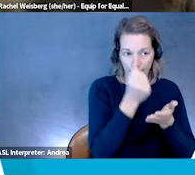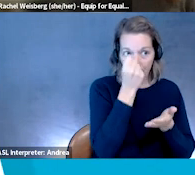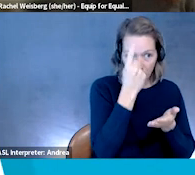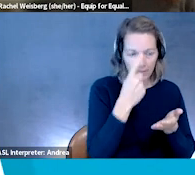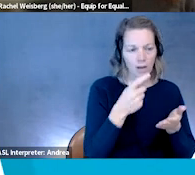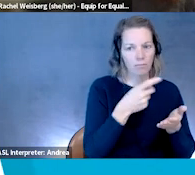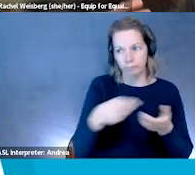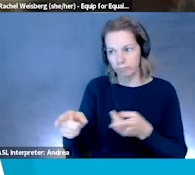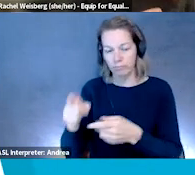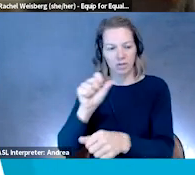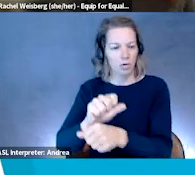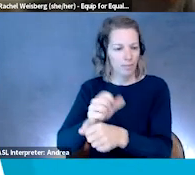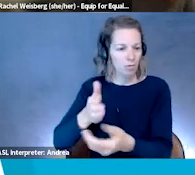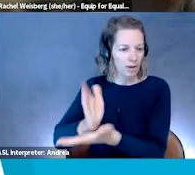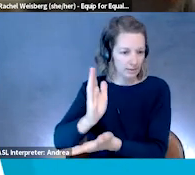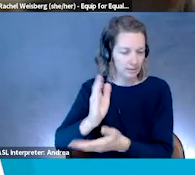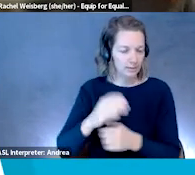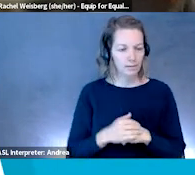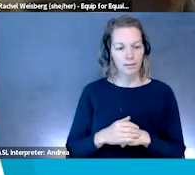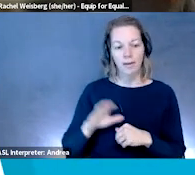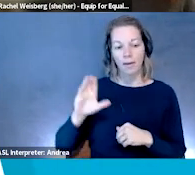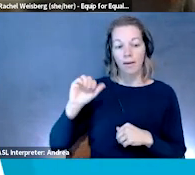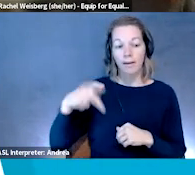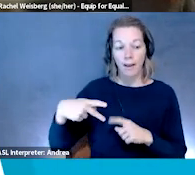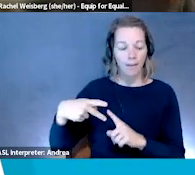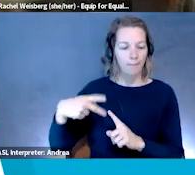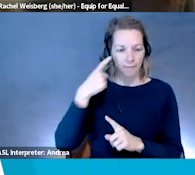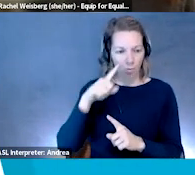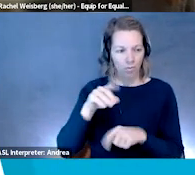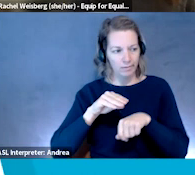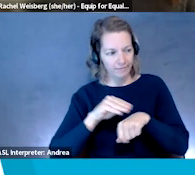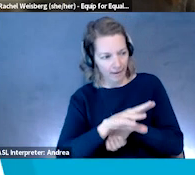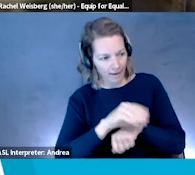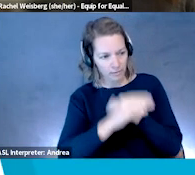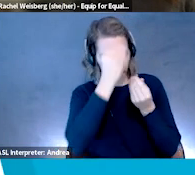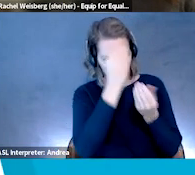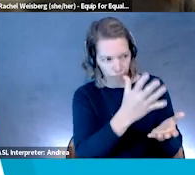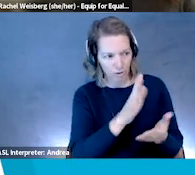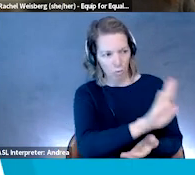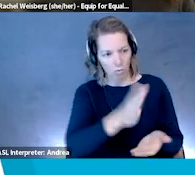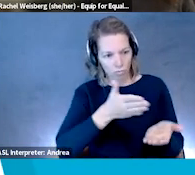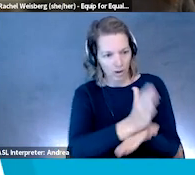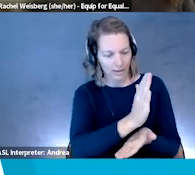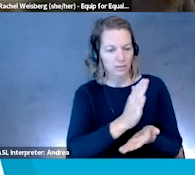TO MAKE SURE FOLKS WHO ARE GETTING THE SERVICES UNDER THE REHAB